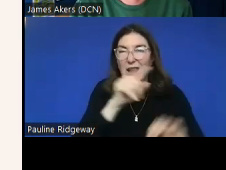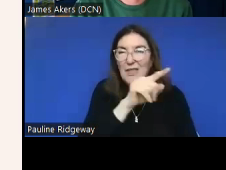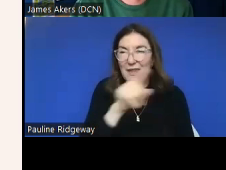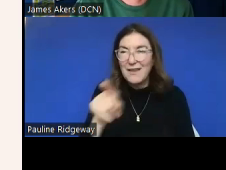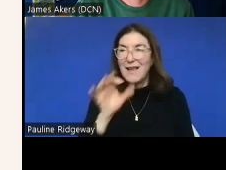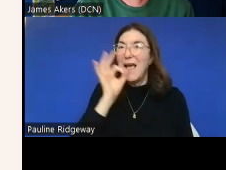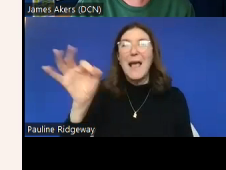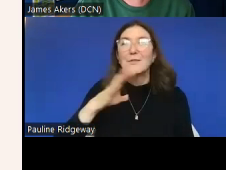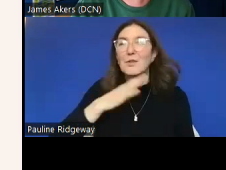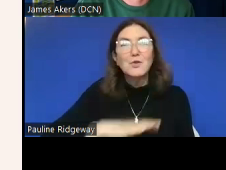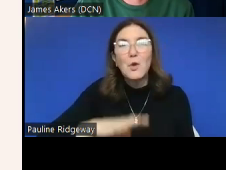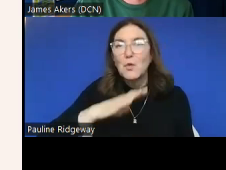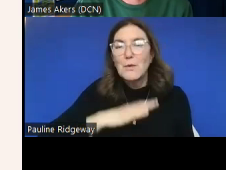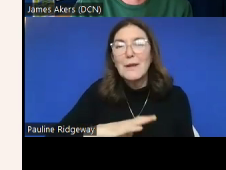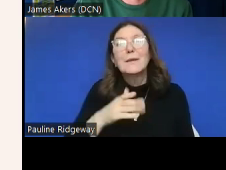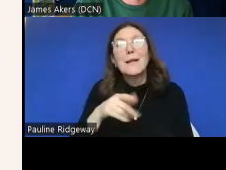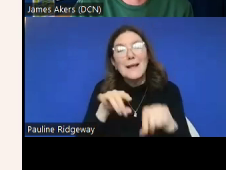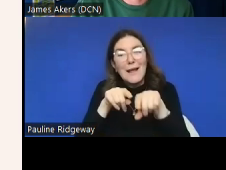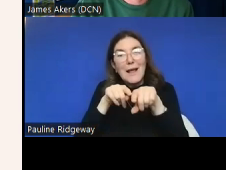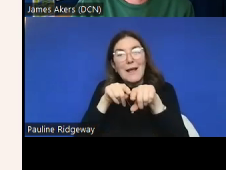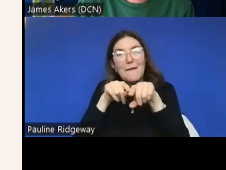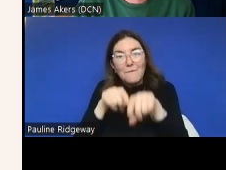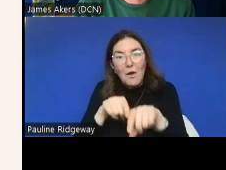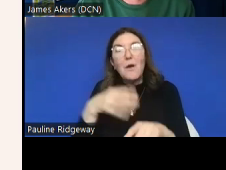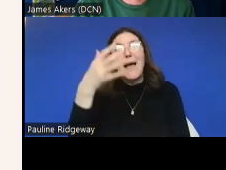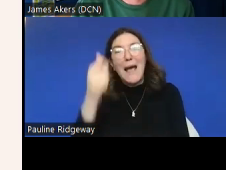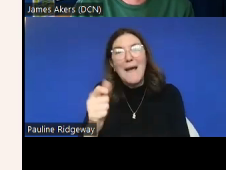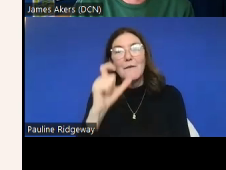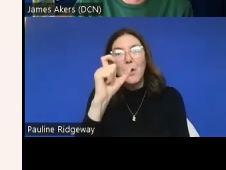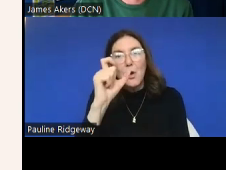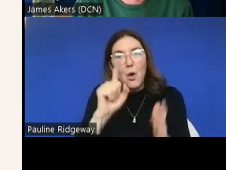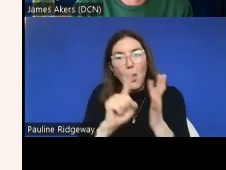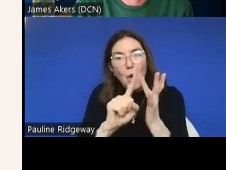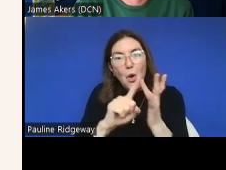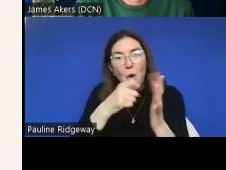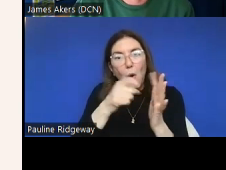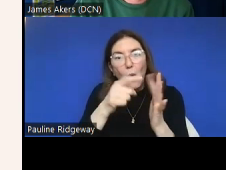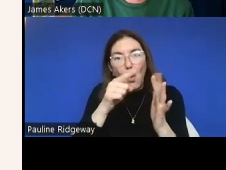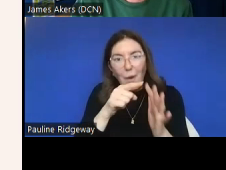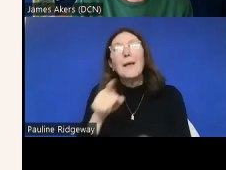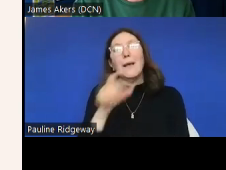It's just explicit consent for tracking in that way. Privacy-first ones, you won't have that issue with.